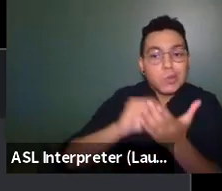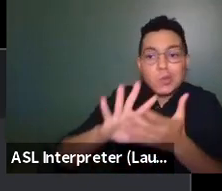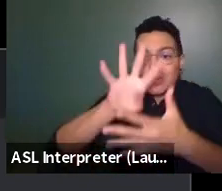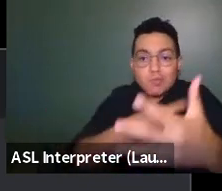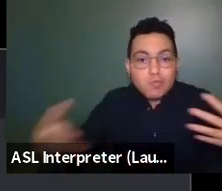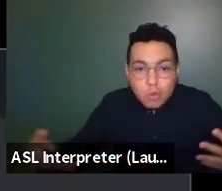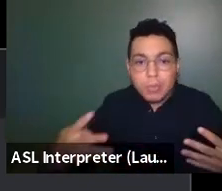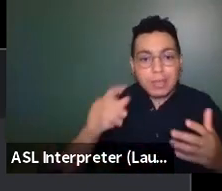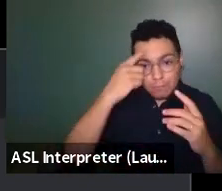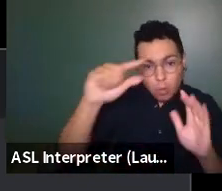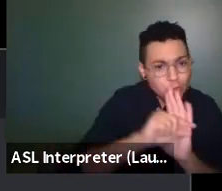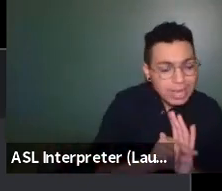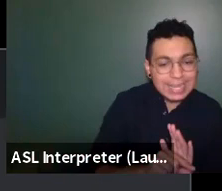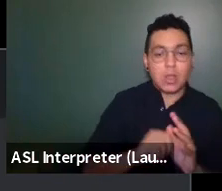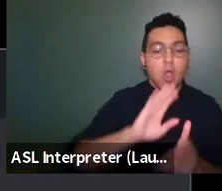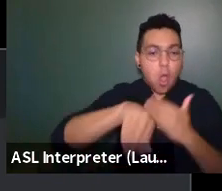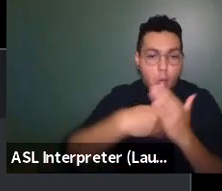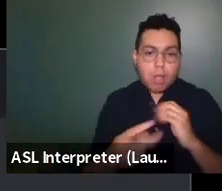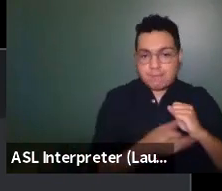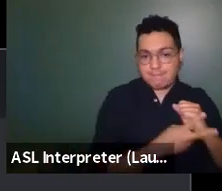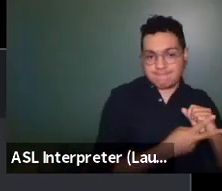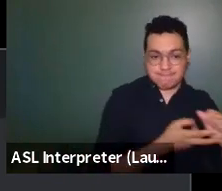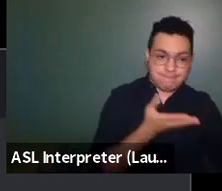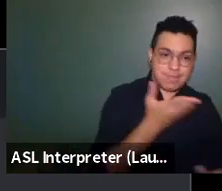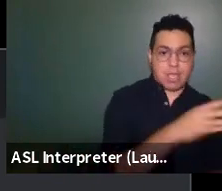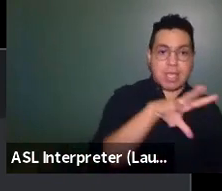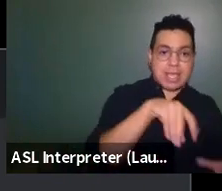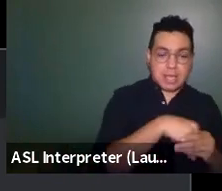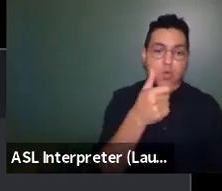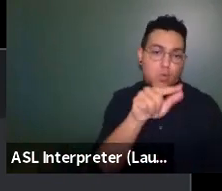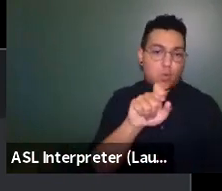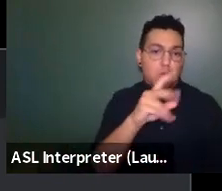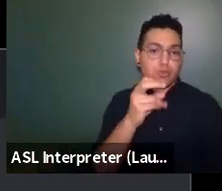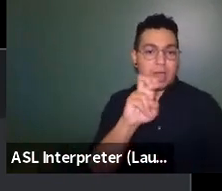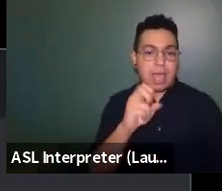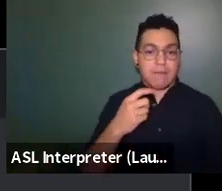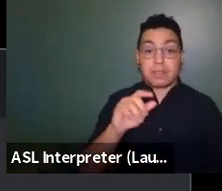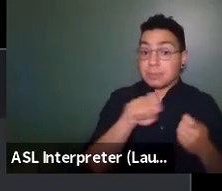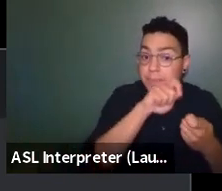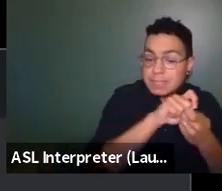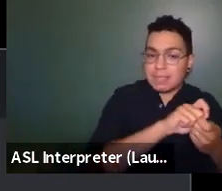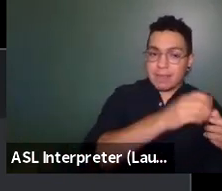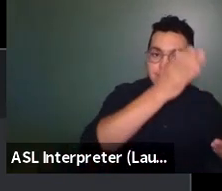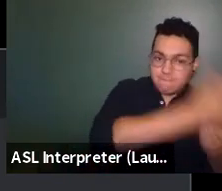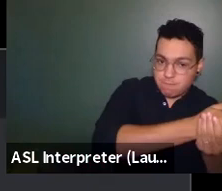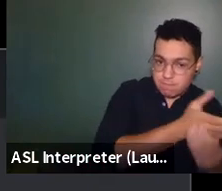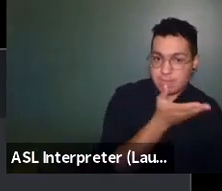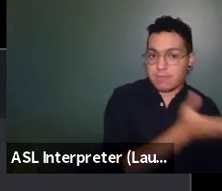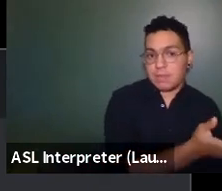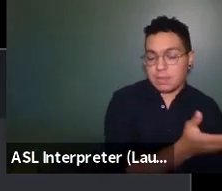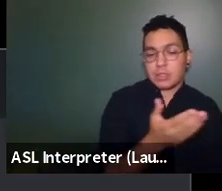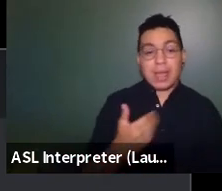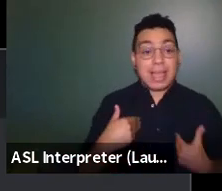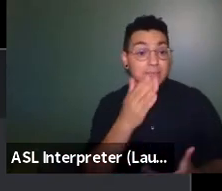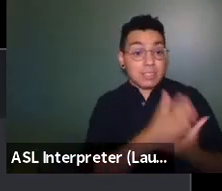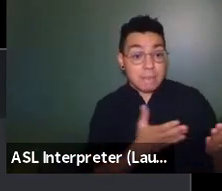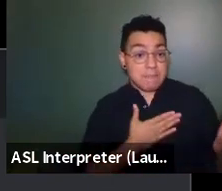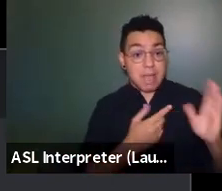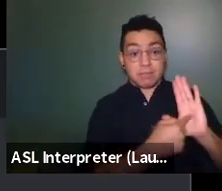ESD 112 - Katherine Livick: are going to be stored in my Google Drive in a particular way. And we'll talk a little bit about that tomorrow. So here are some archived classes. And if I want it back.